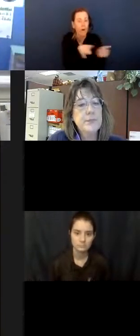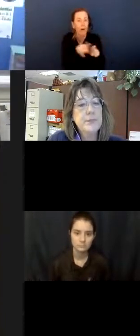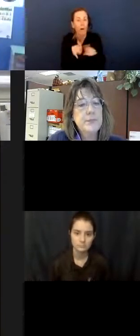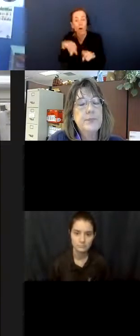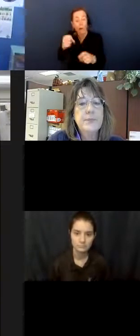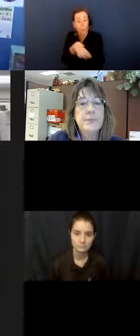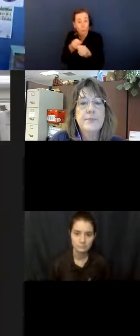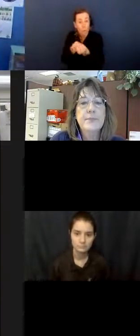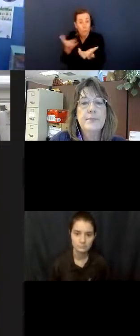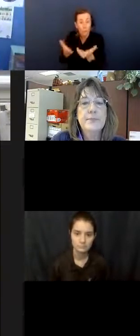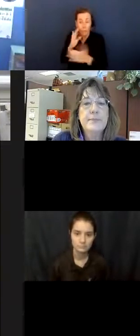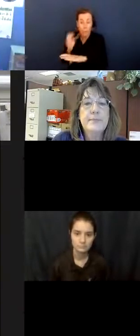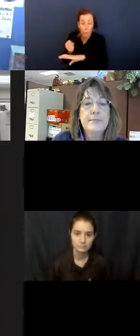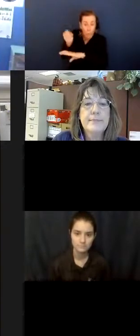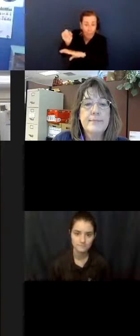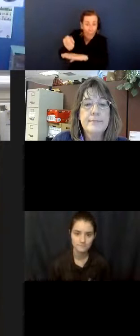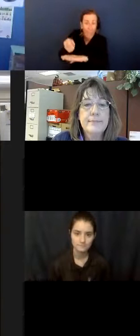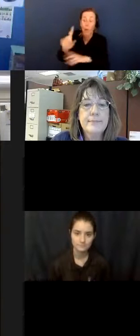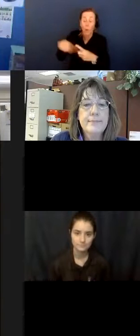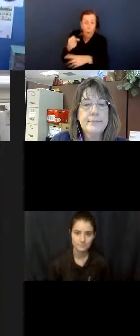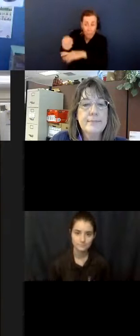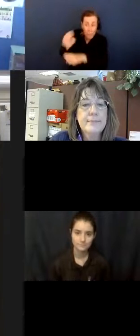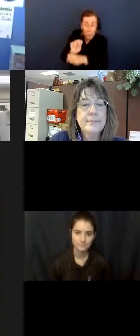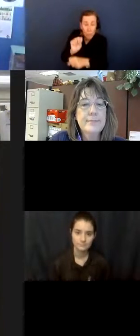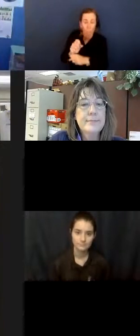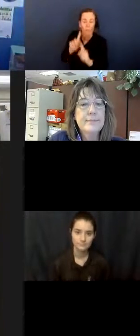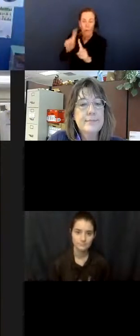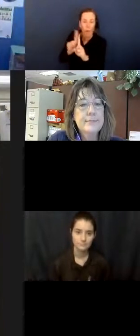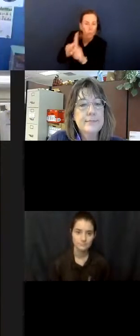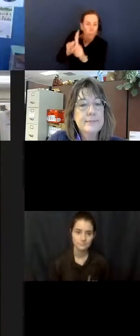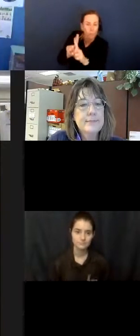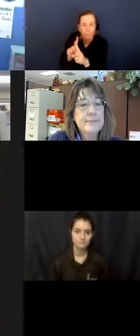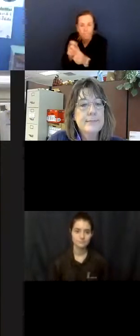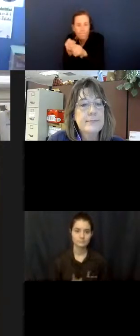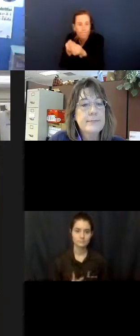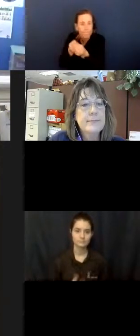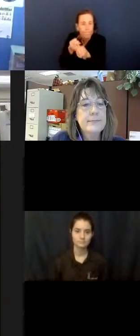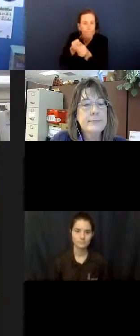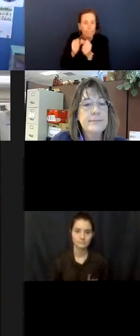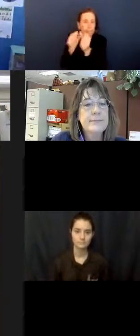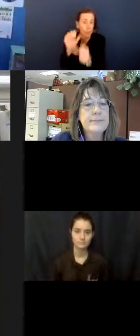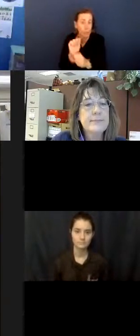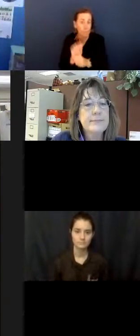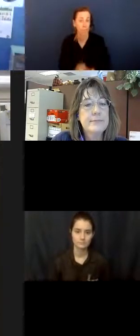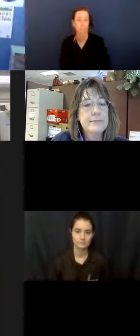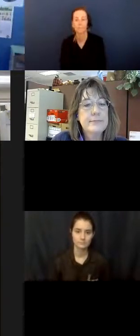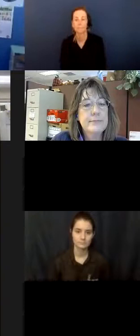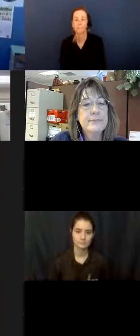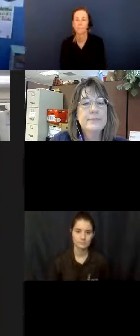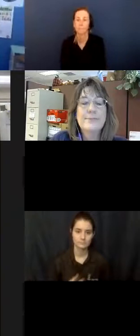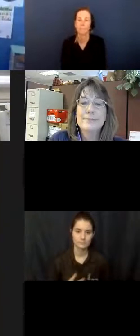Also, the support service will place the clients to work when ready, providing mentoring and support.